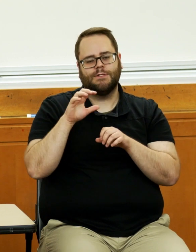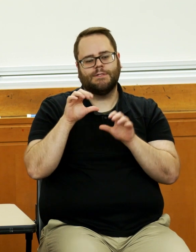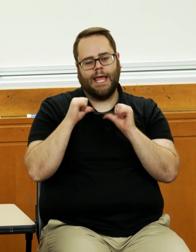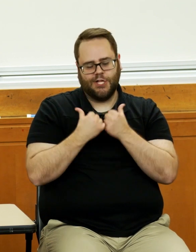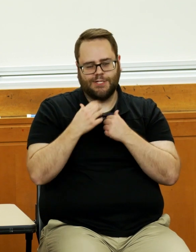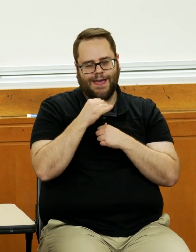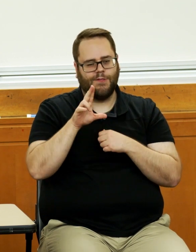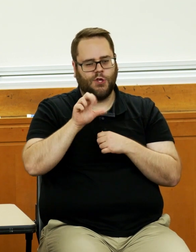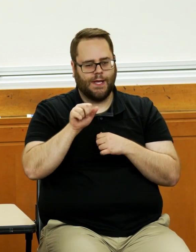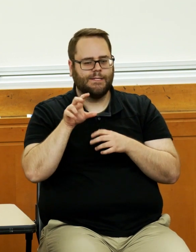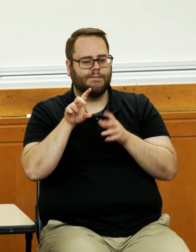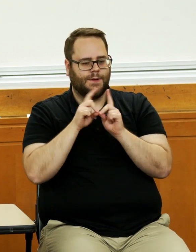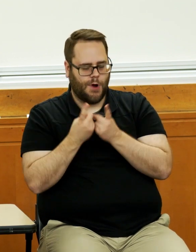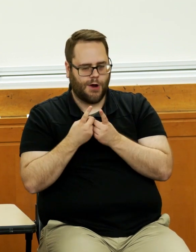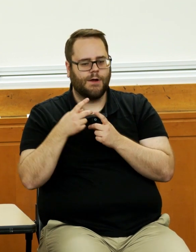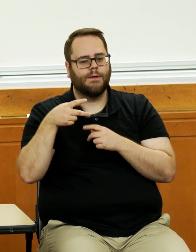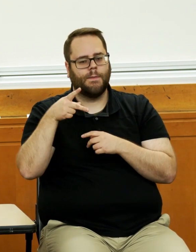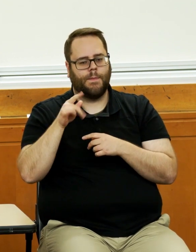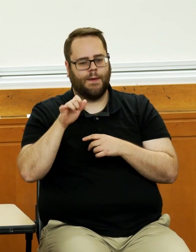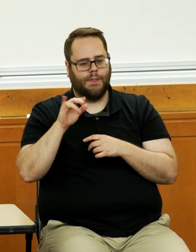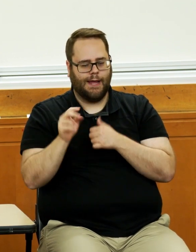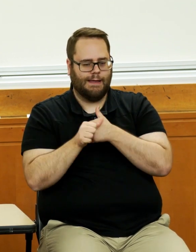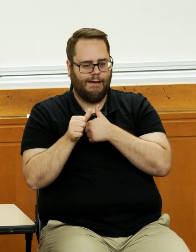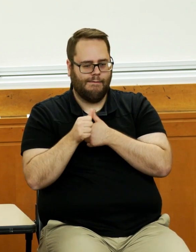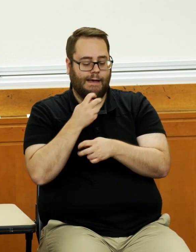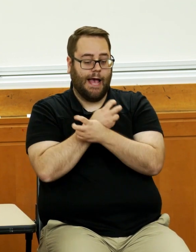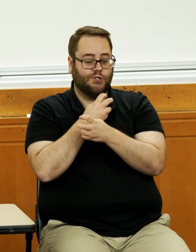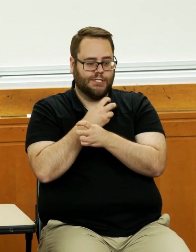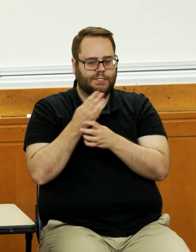the U.S Department of Transportation’s Pipeline and Hazardous Materials Safety Administration.